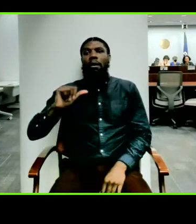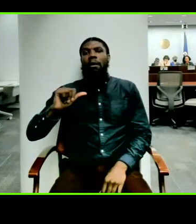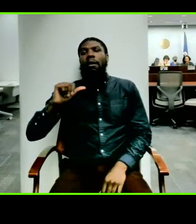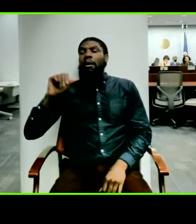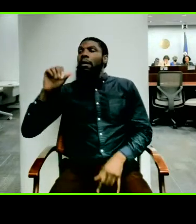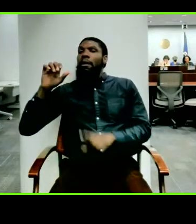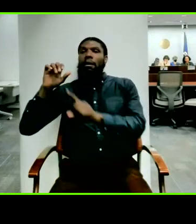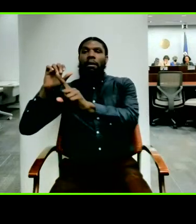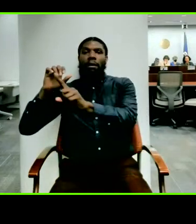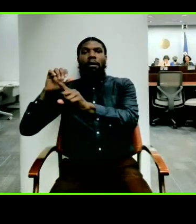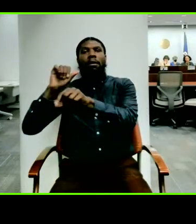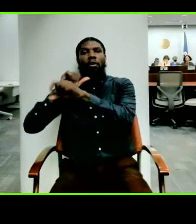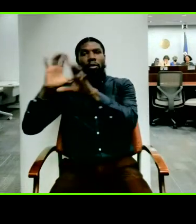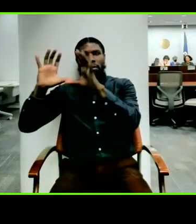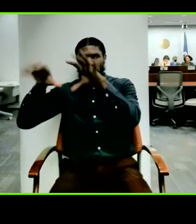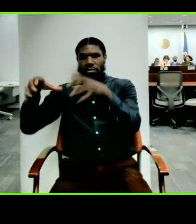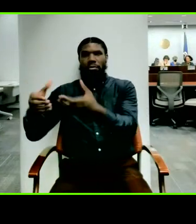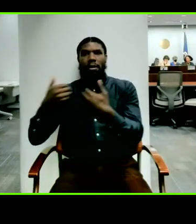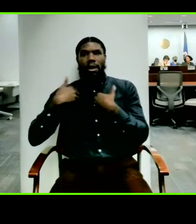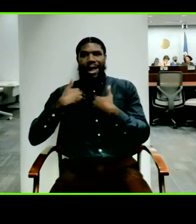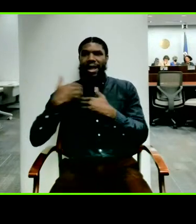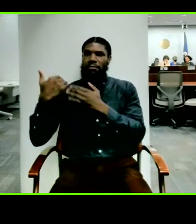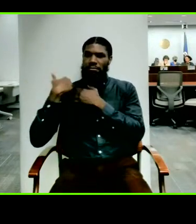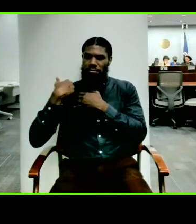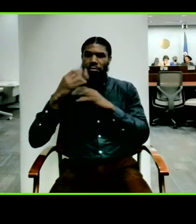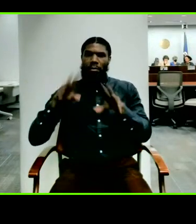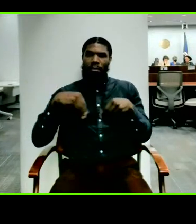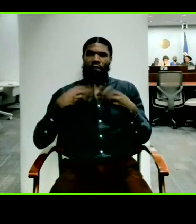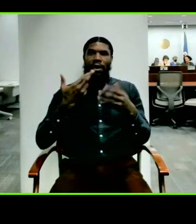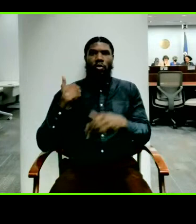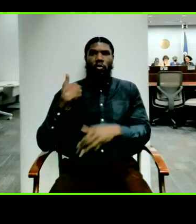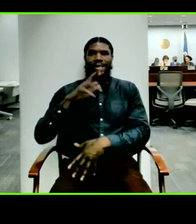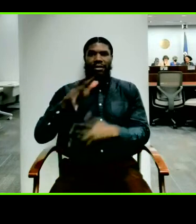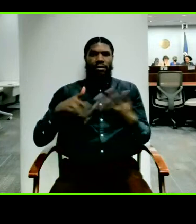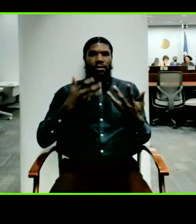to provide religious accommodations to employers under Title VII.